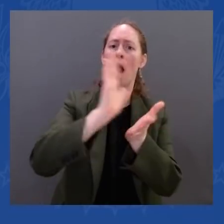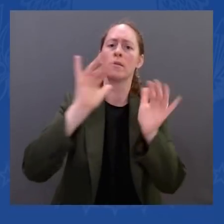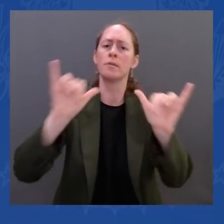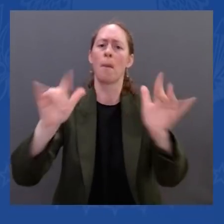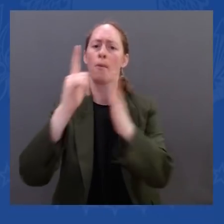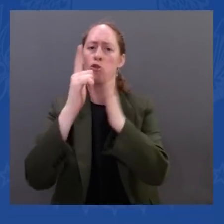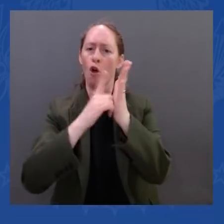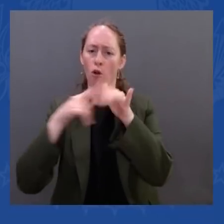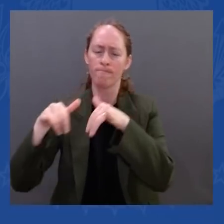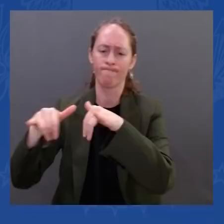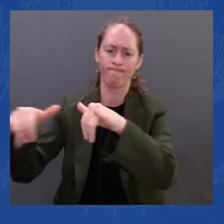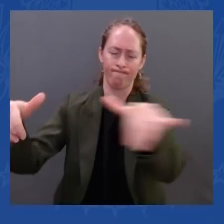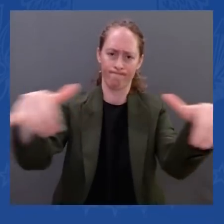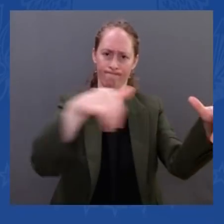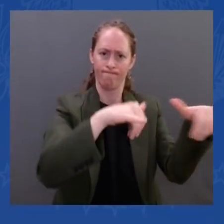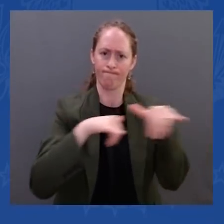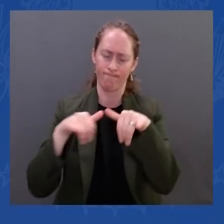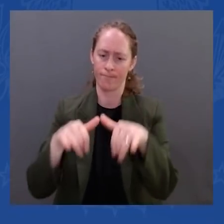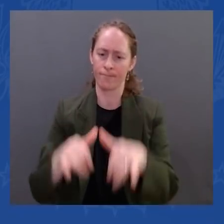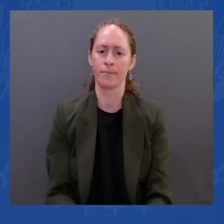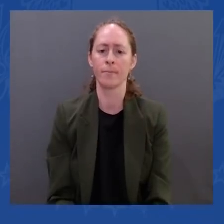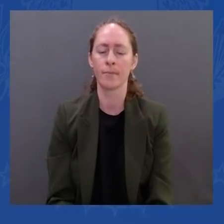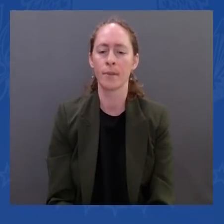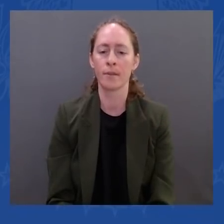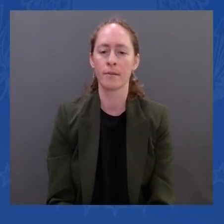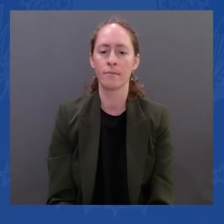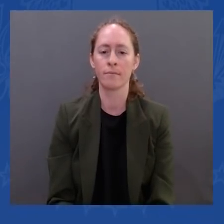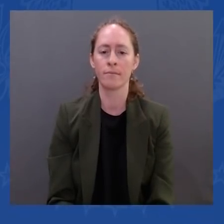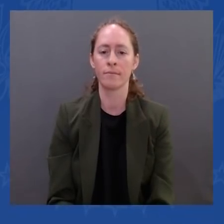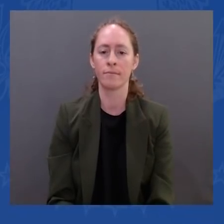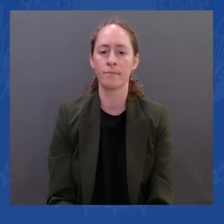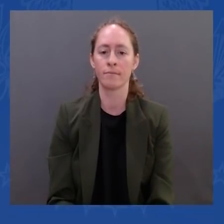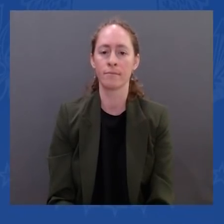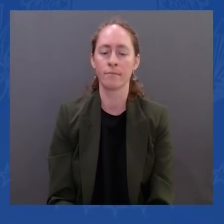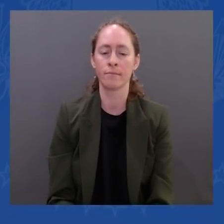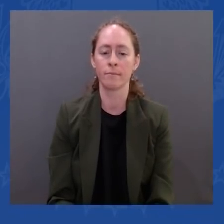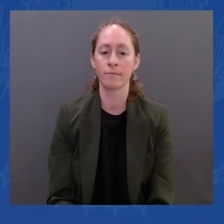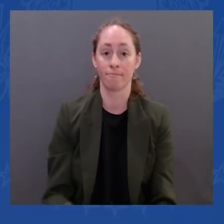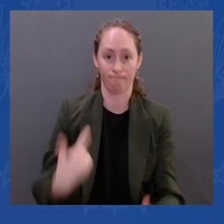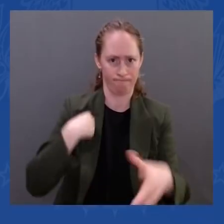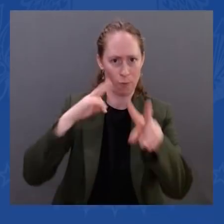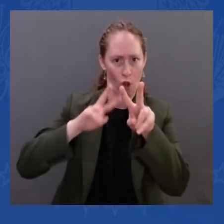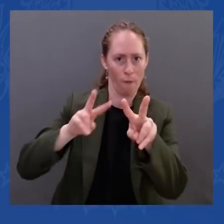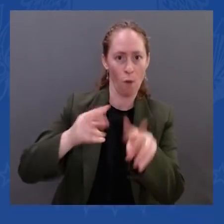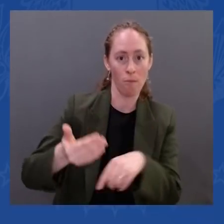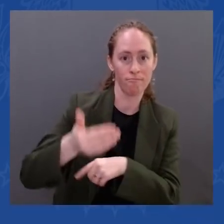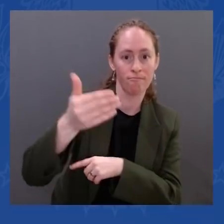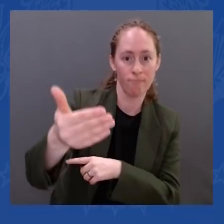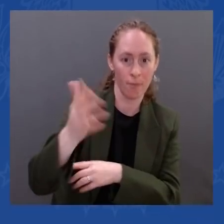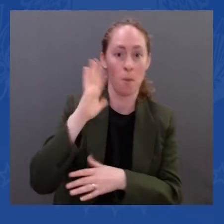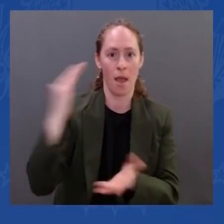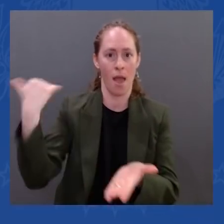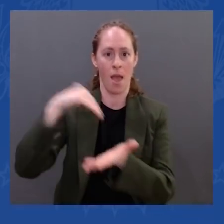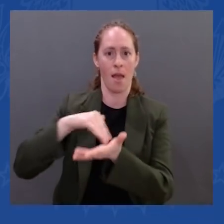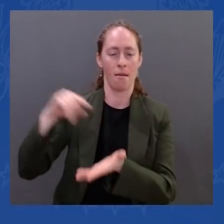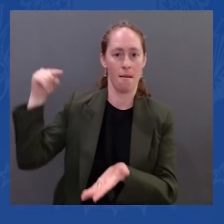in 2023, for the G7 Summit. And I welcome the Prime Minister's announcement that the G7 Summit will take place